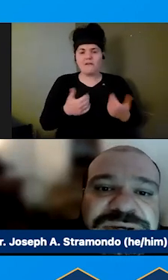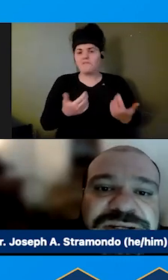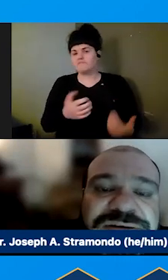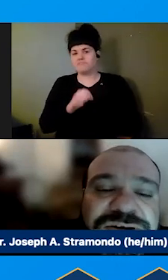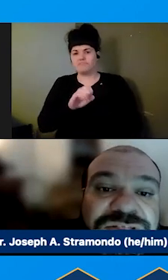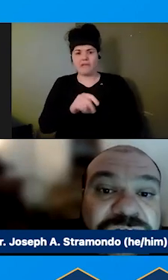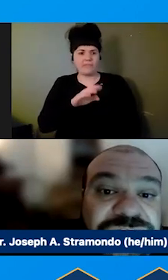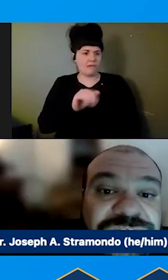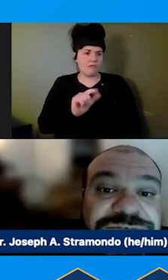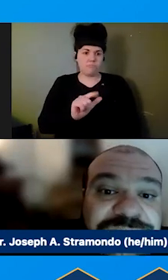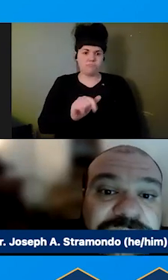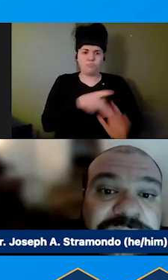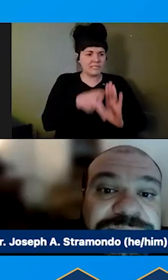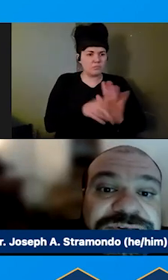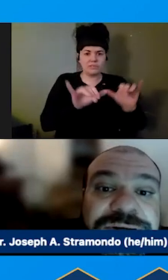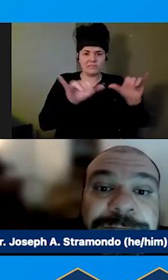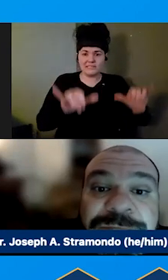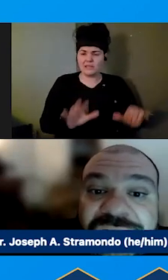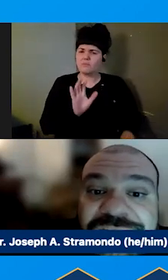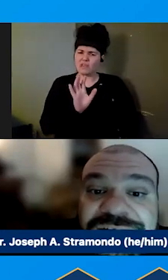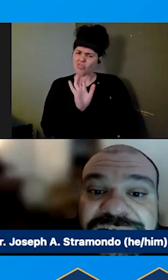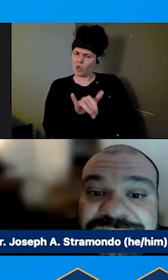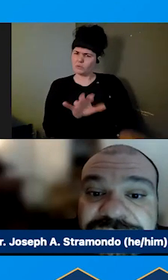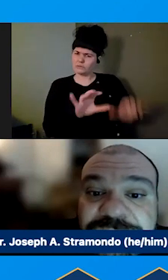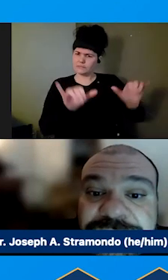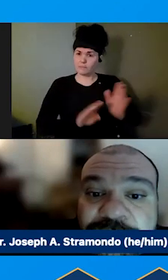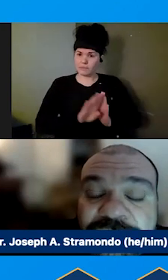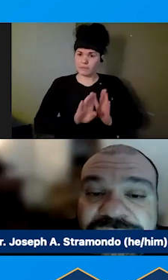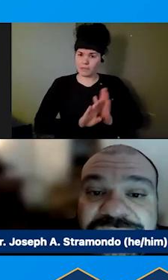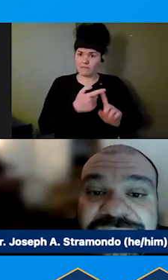principles that have been largely developed by nondisabled